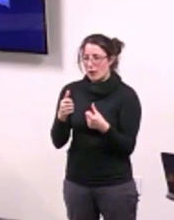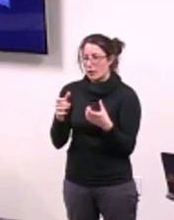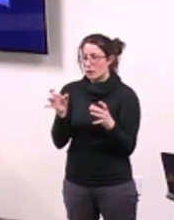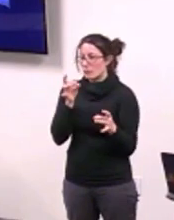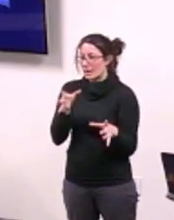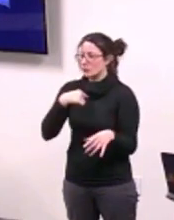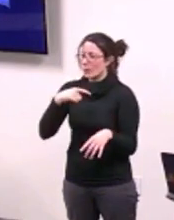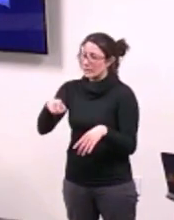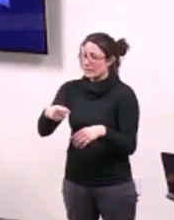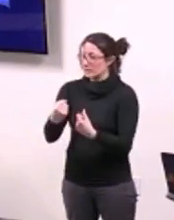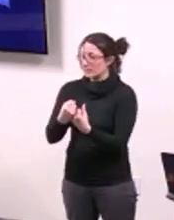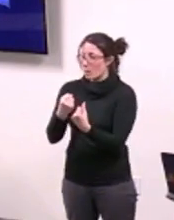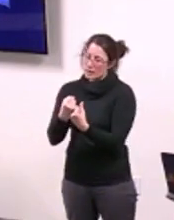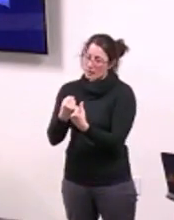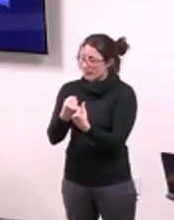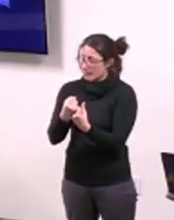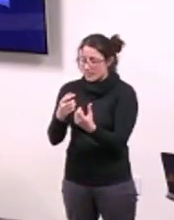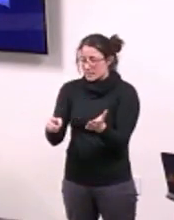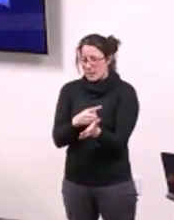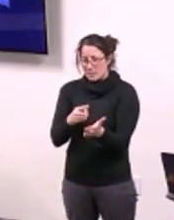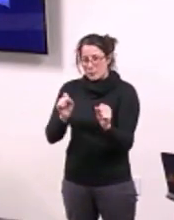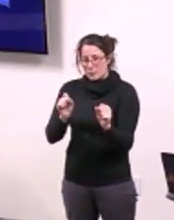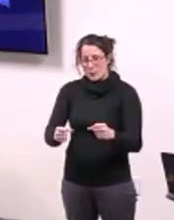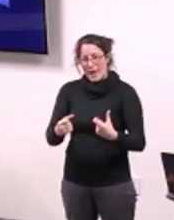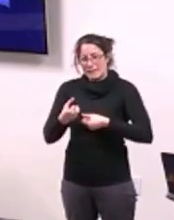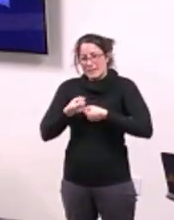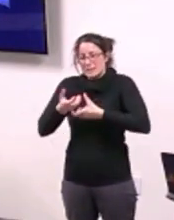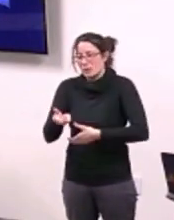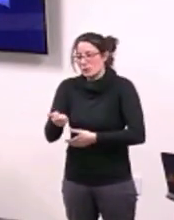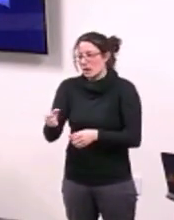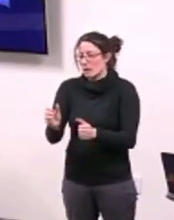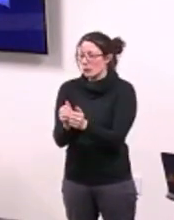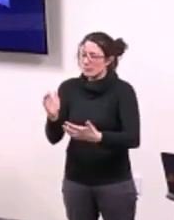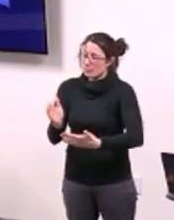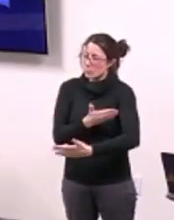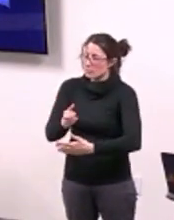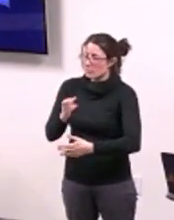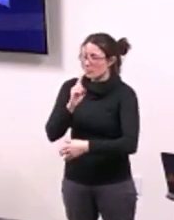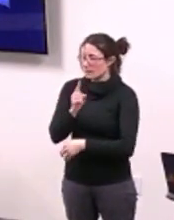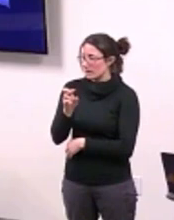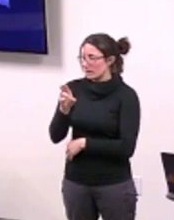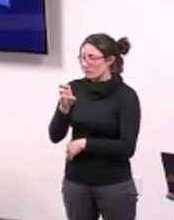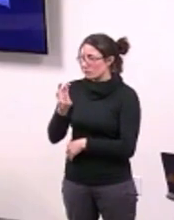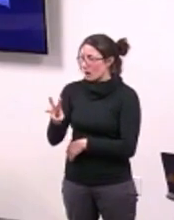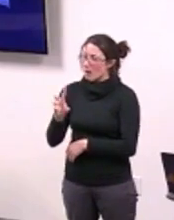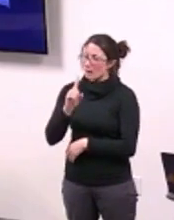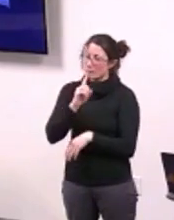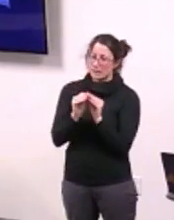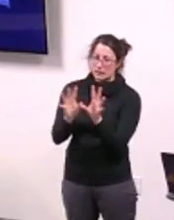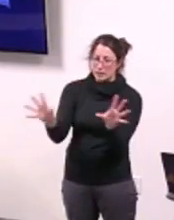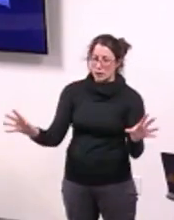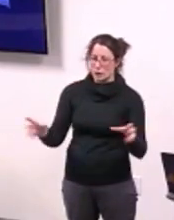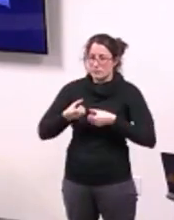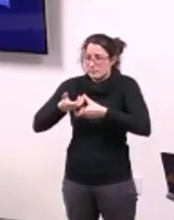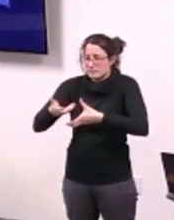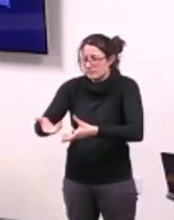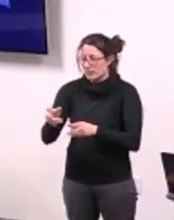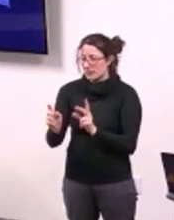Like sometimes it comes out in music in ways that are so raw, so real, so clear. And folks in the disability community,